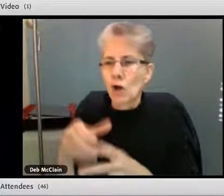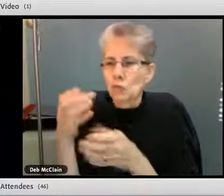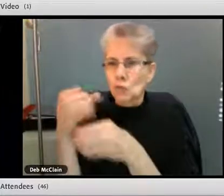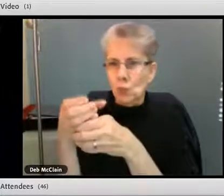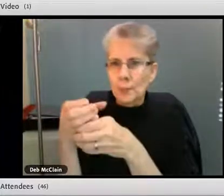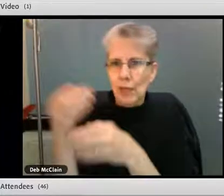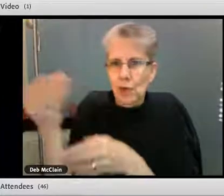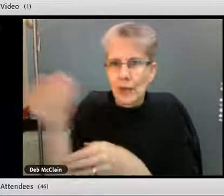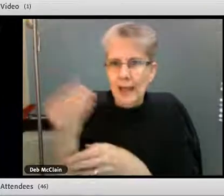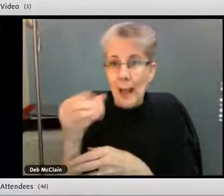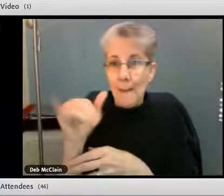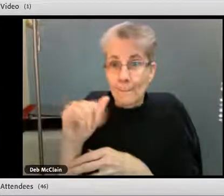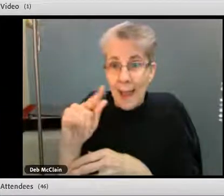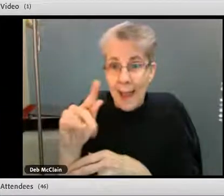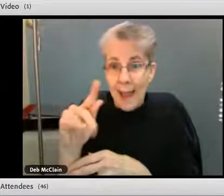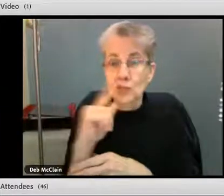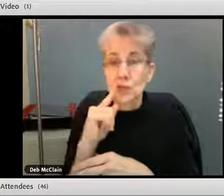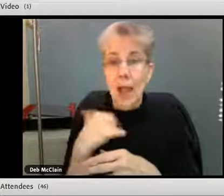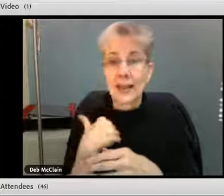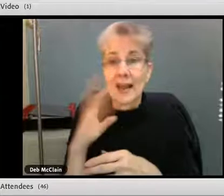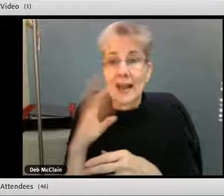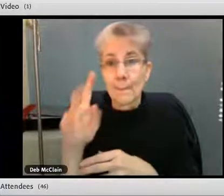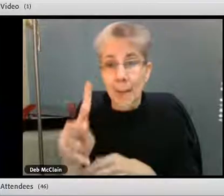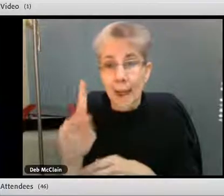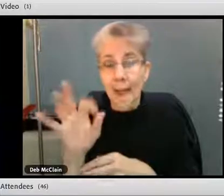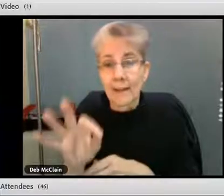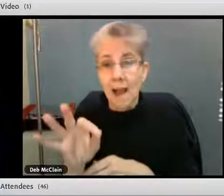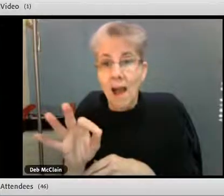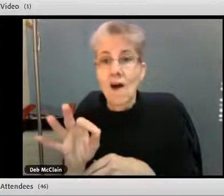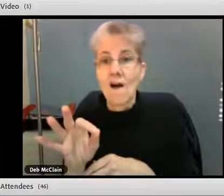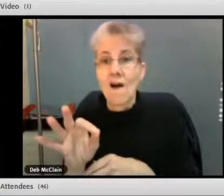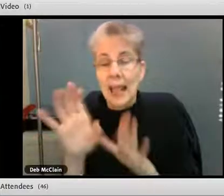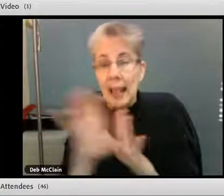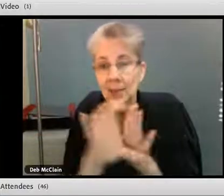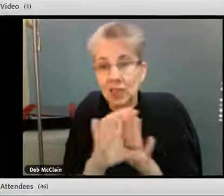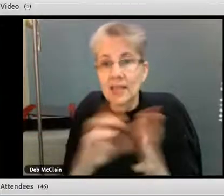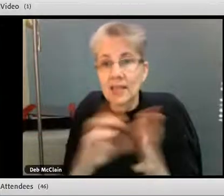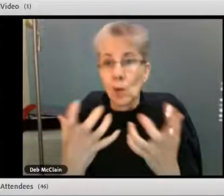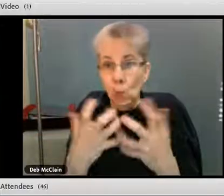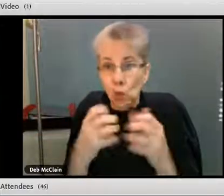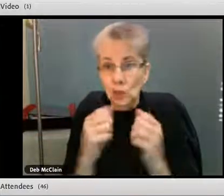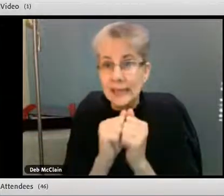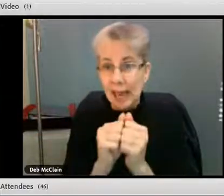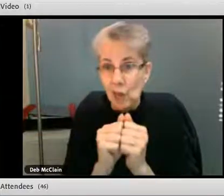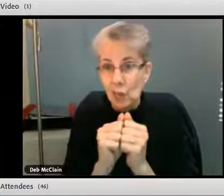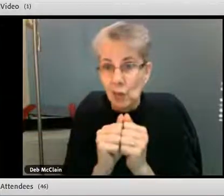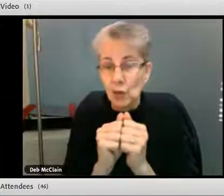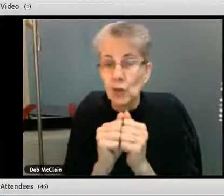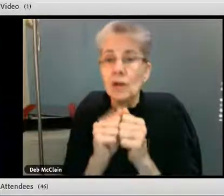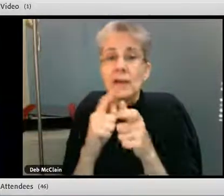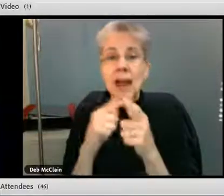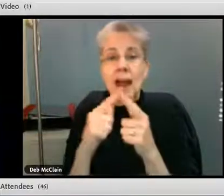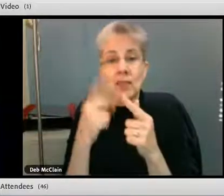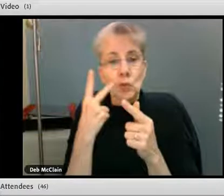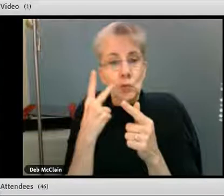of similarly themed images that work together. Again, you see these on the SWFLN website. They're very easy to use.